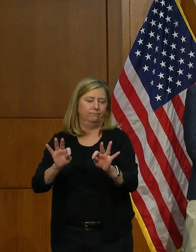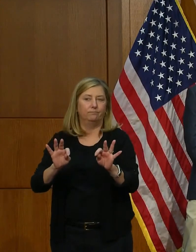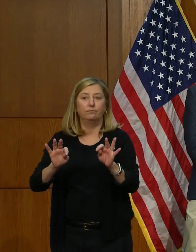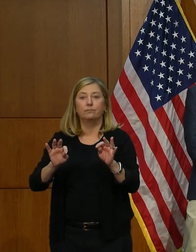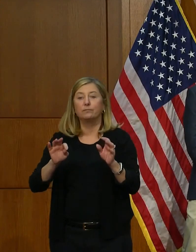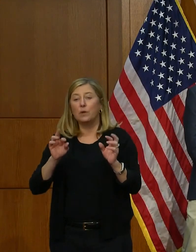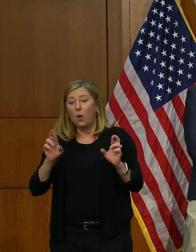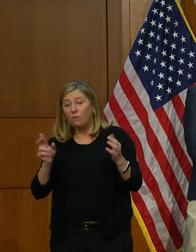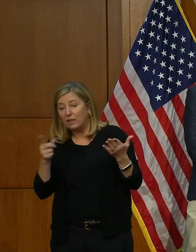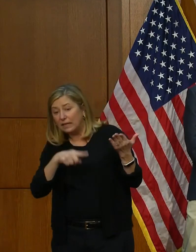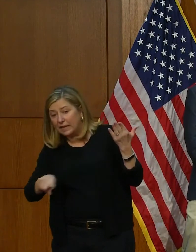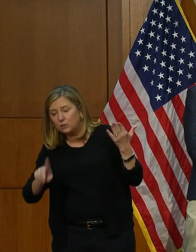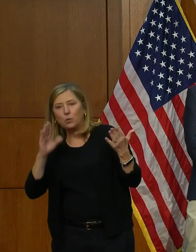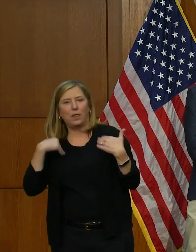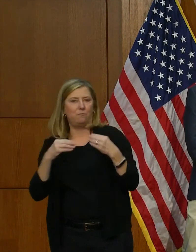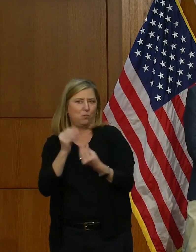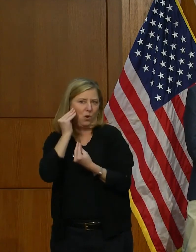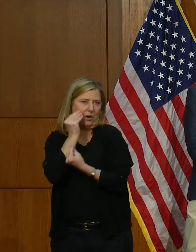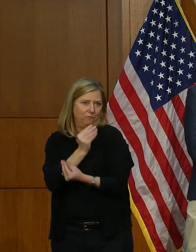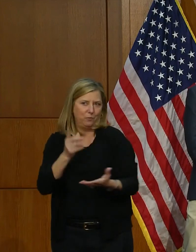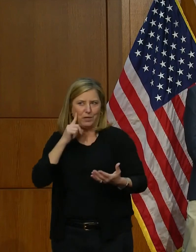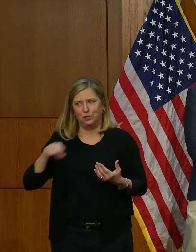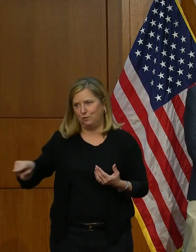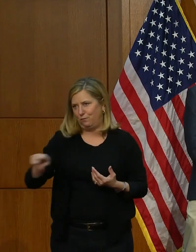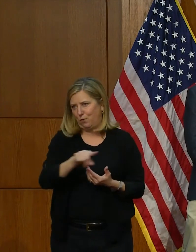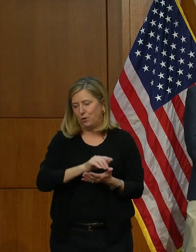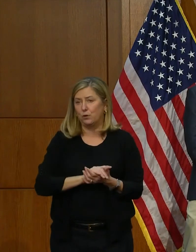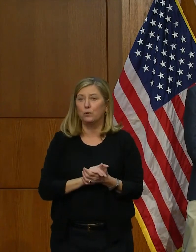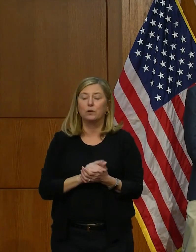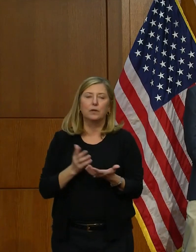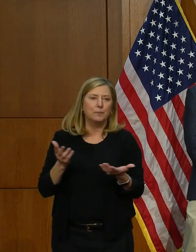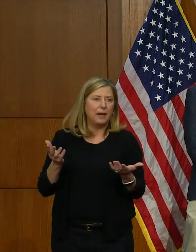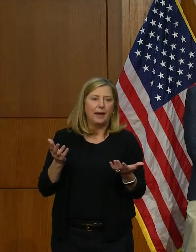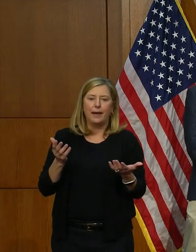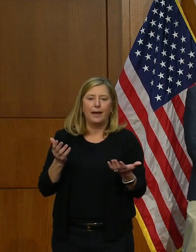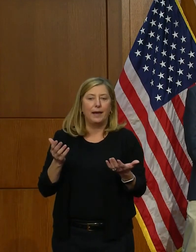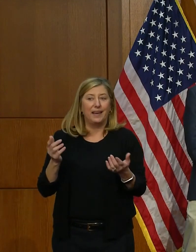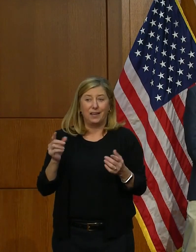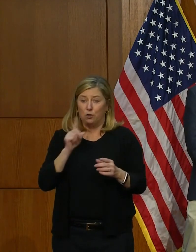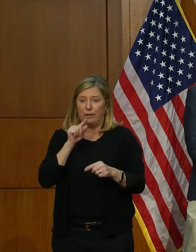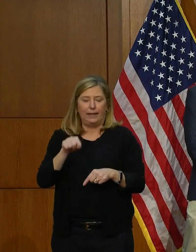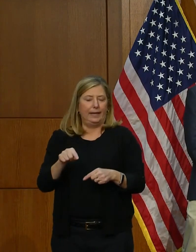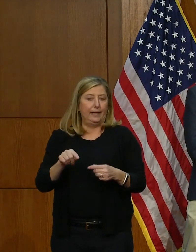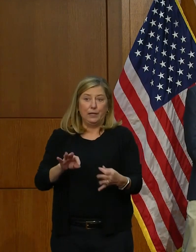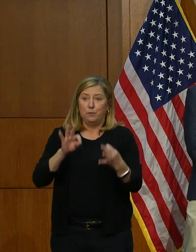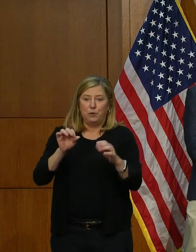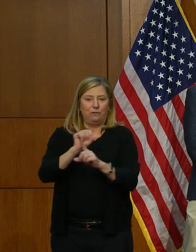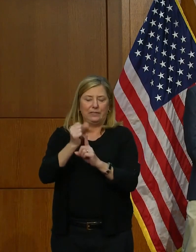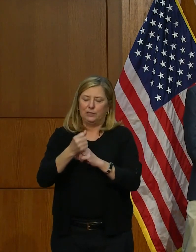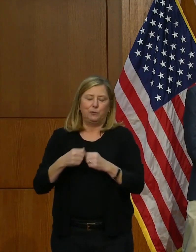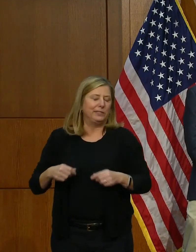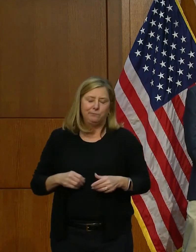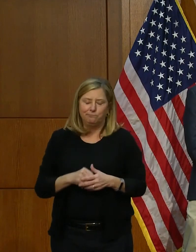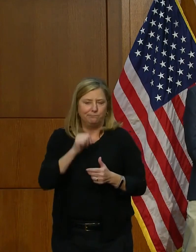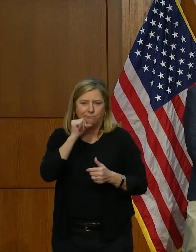HOPEFULLY IT WILL REALLY RESOLVE. SOME OF THESE ISSUES WERE SO WE'LL HAVE. WE'LL HAVE MORE TO REPORT ON THAT NEXT